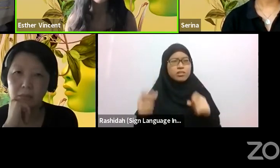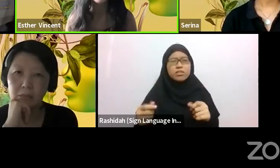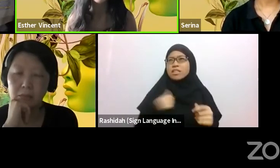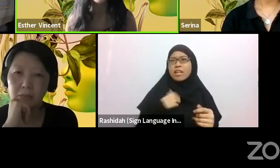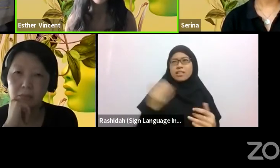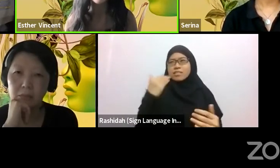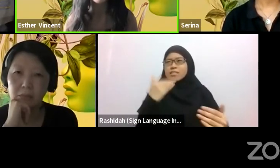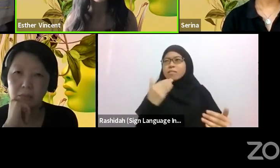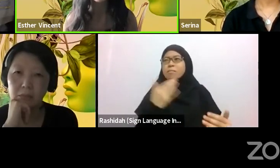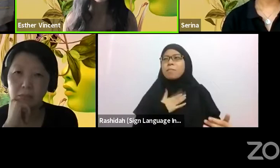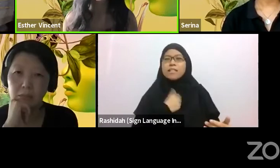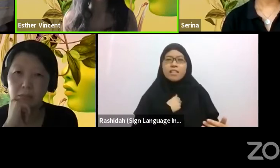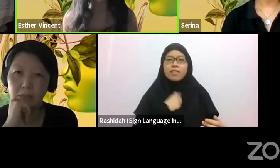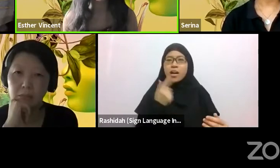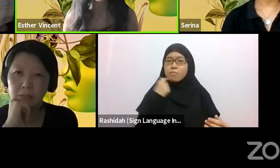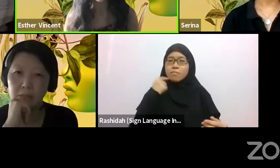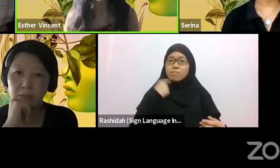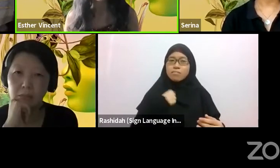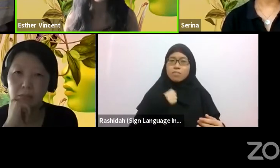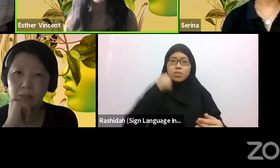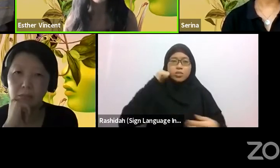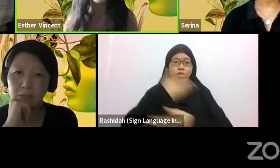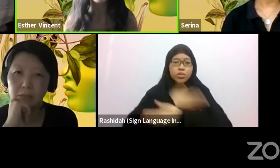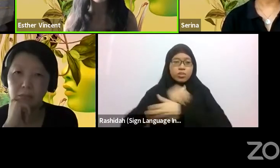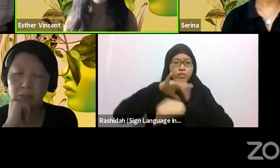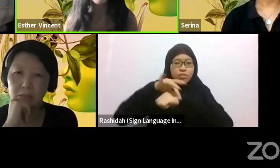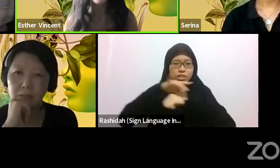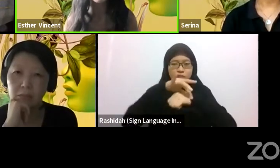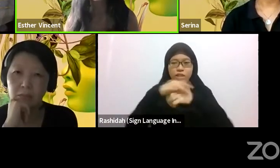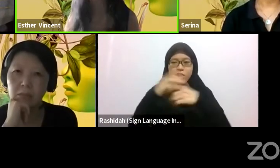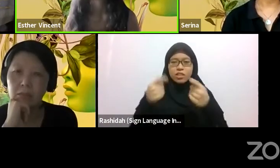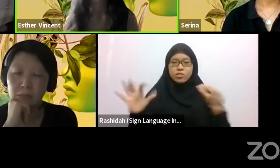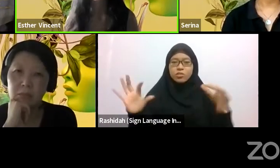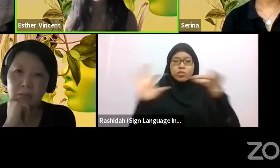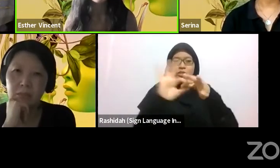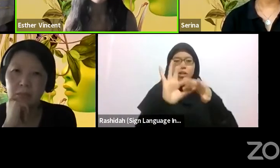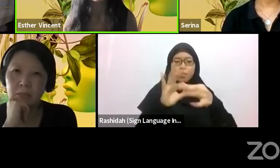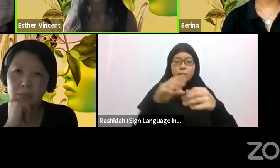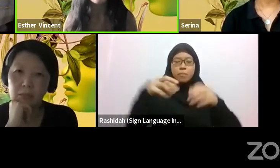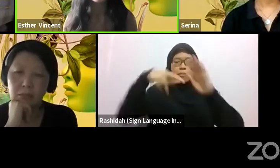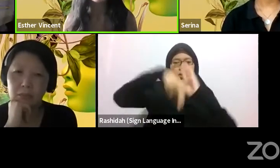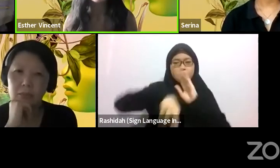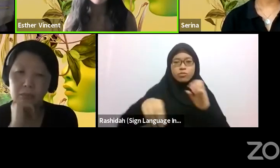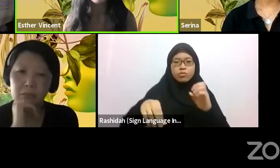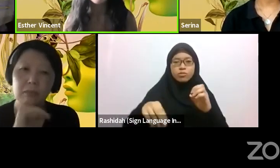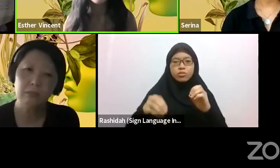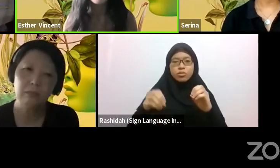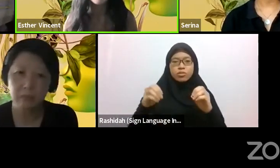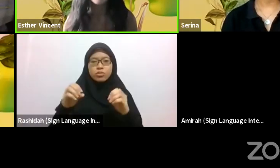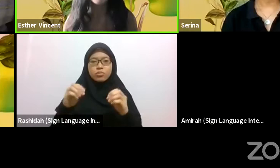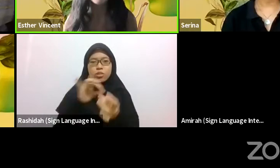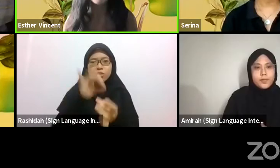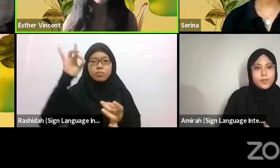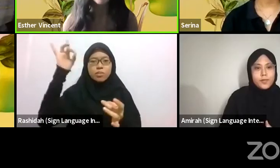and to connect with my roots in a more spiritual sense, in nature. So that’s what I wanted to say about kin-making.